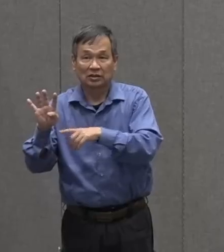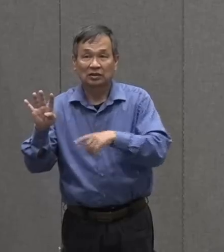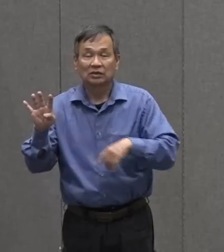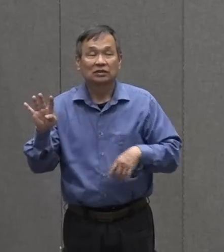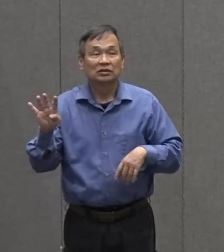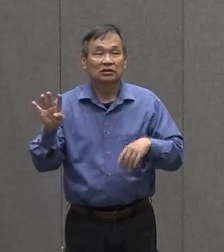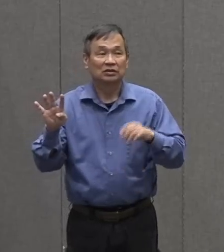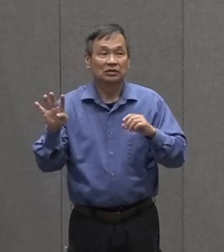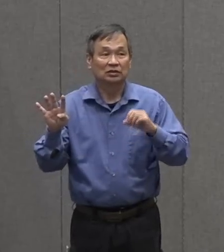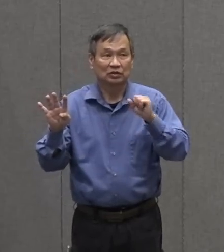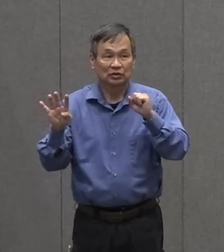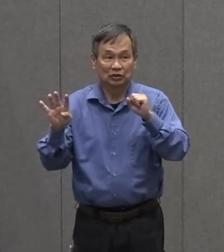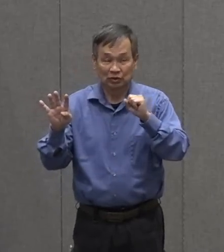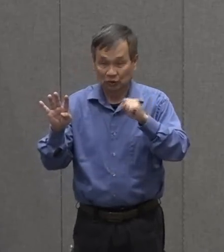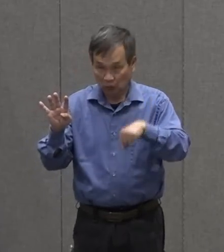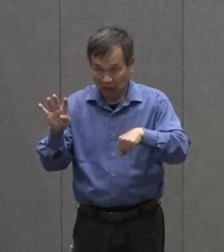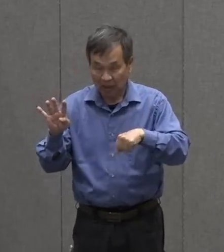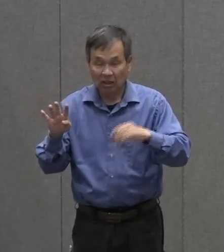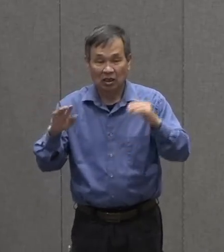And then, can you list the next one.